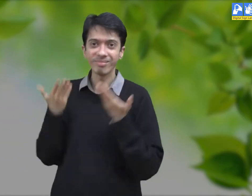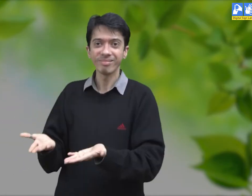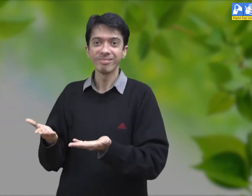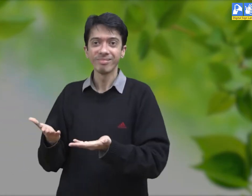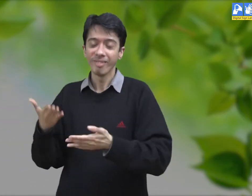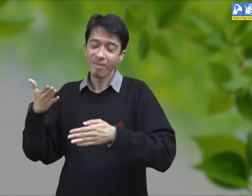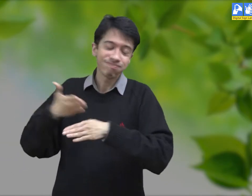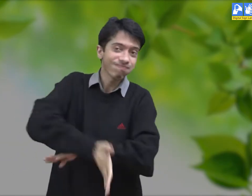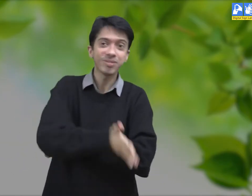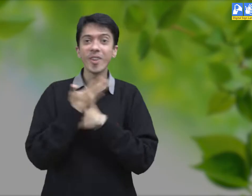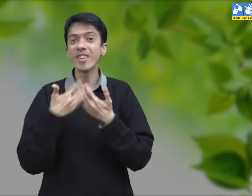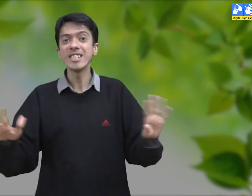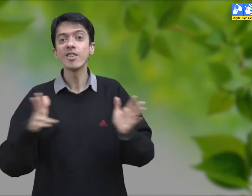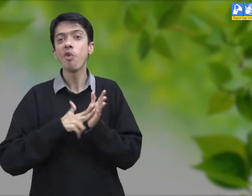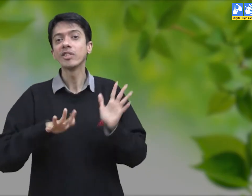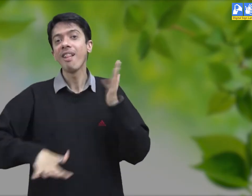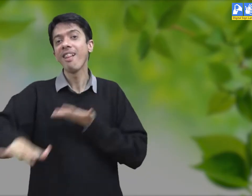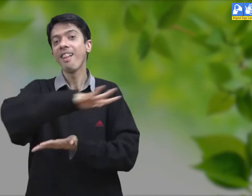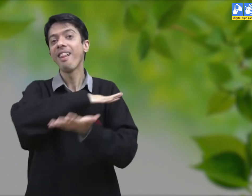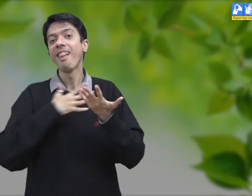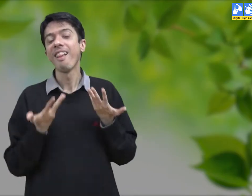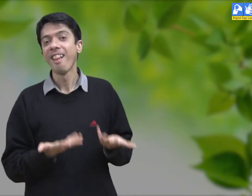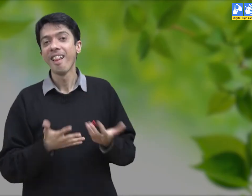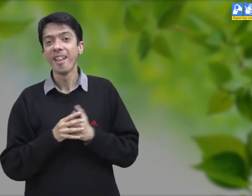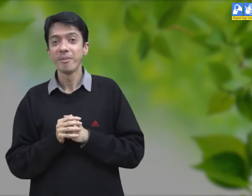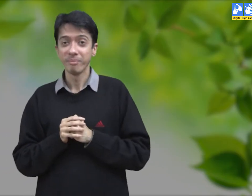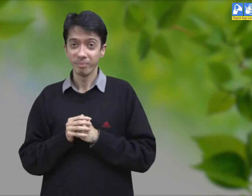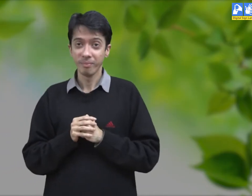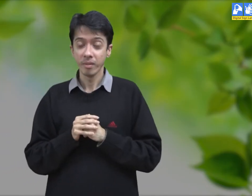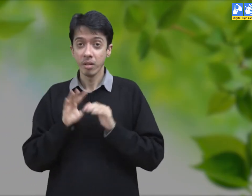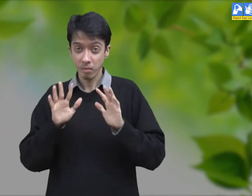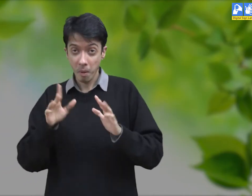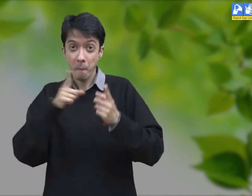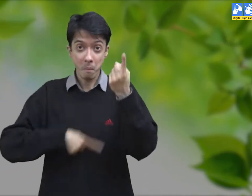This is how human activities contribute to the degradation of the environment.